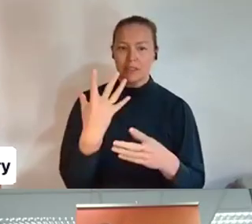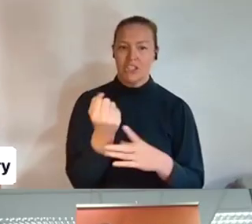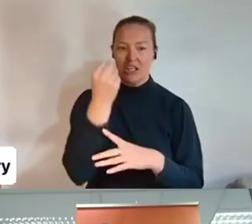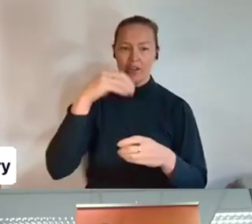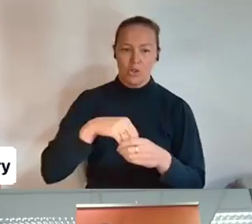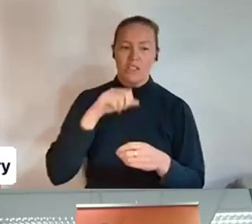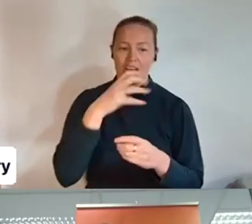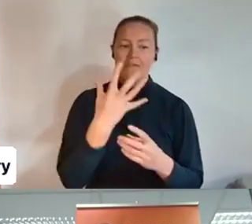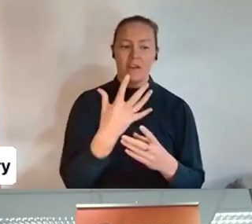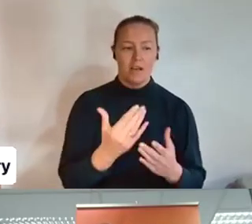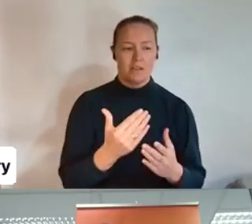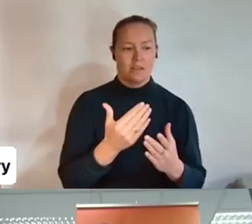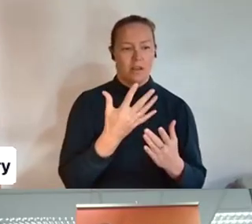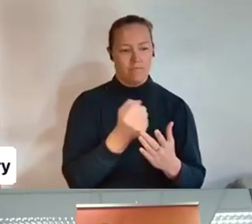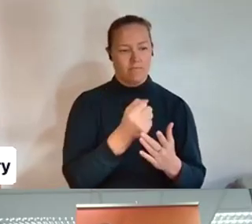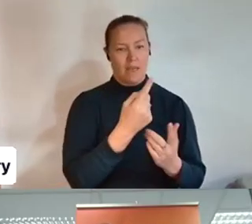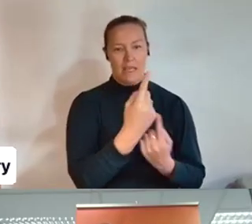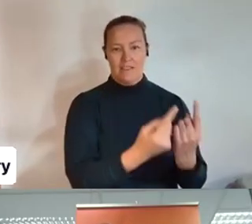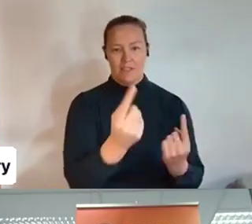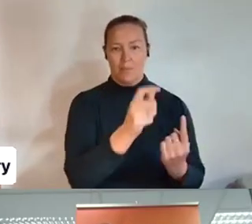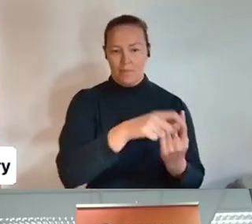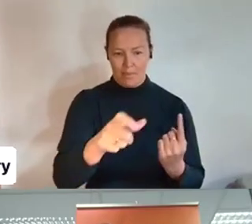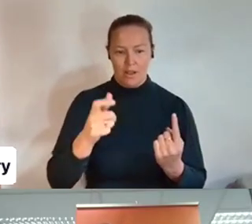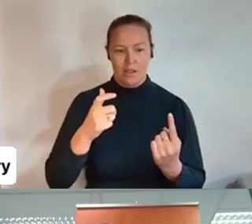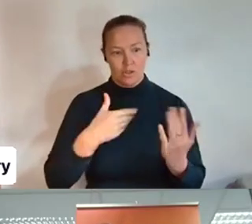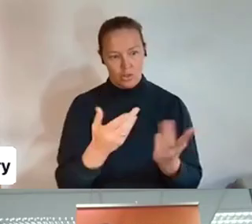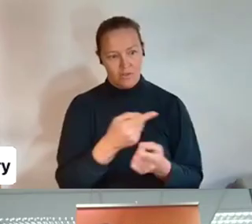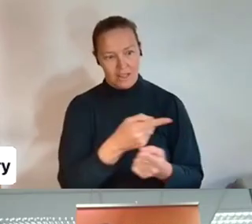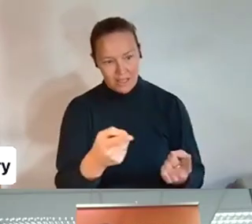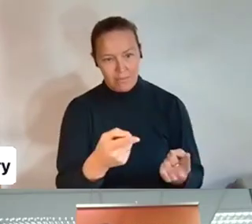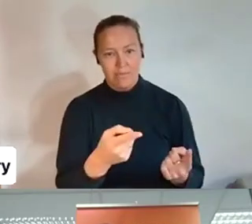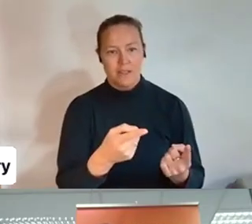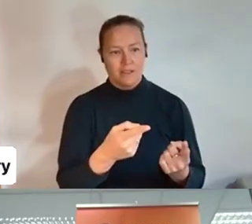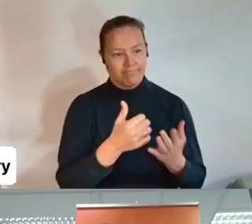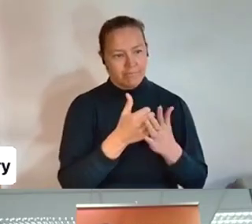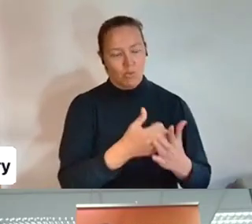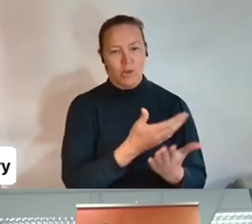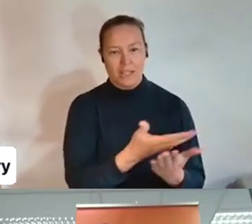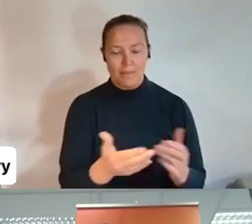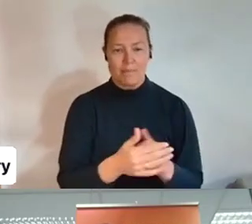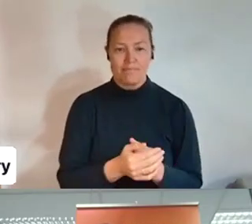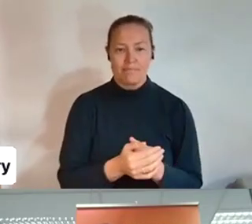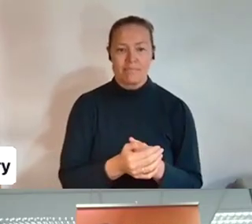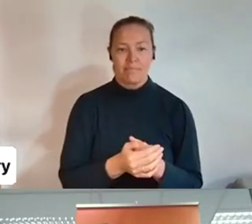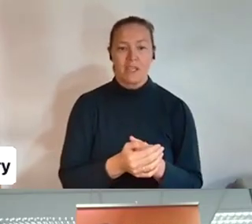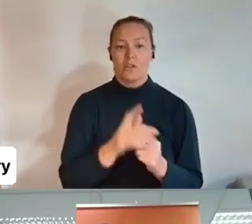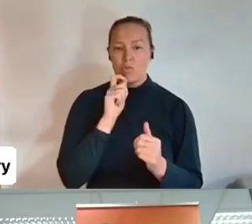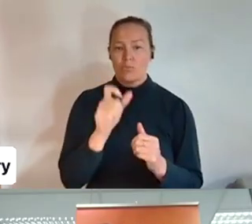of those it exists to serve. So I'm going to start with a very brief background. As you know,